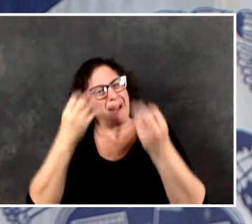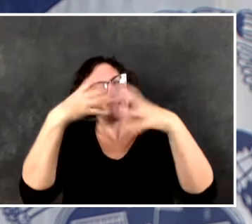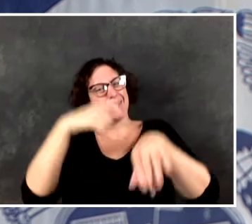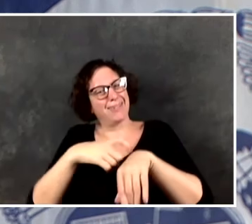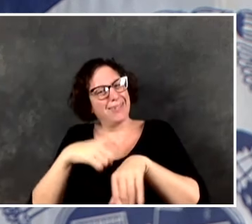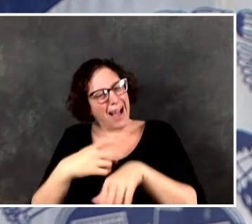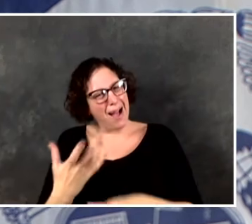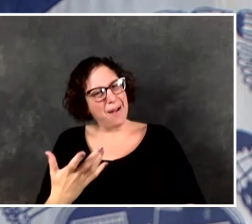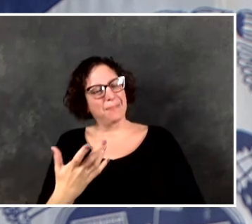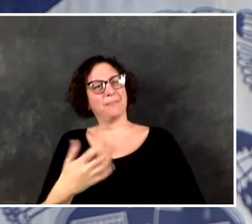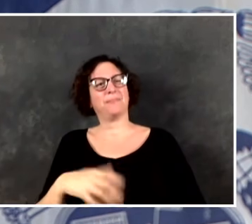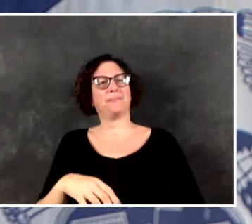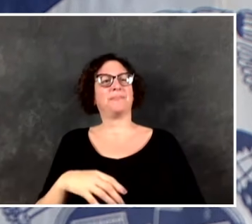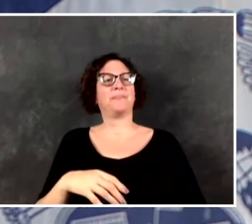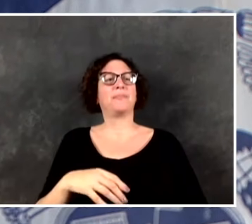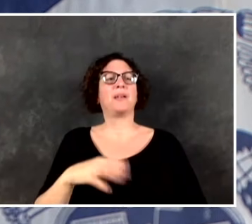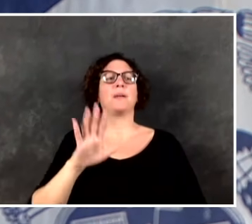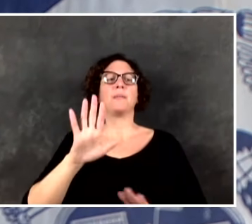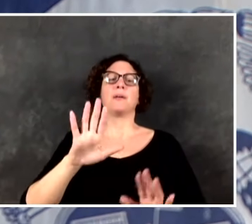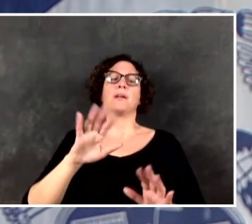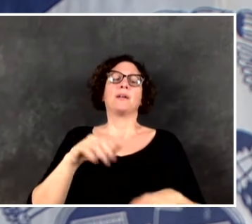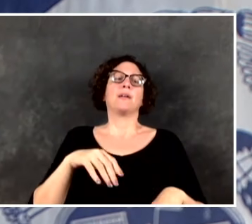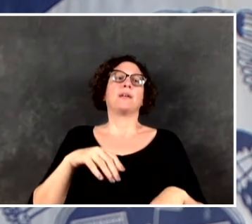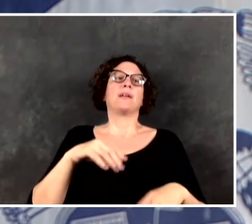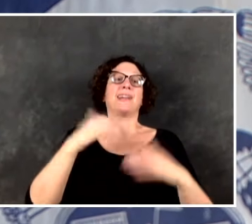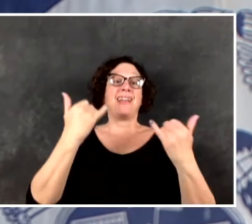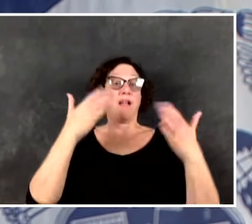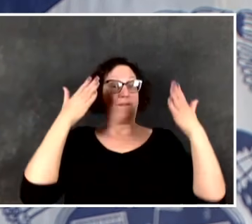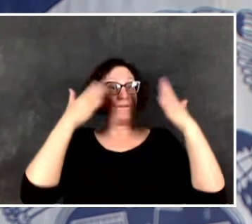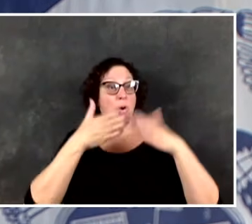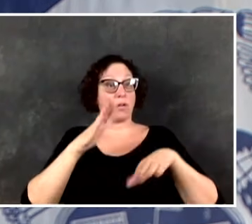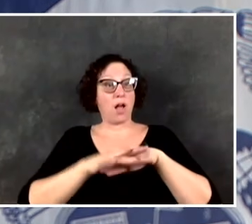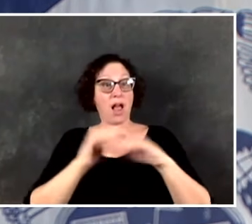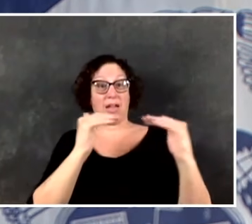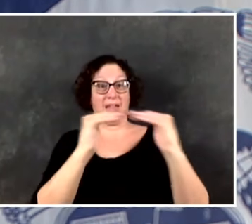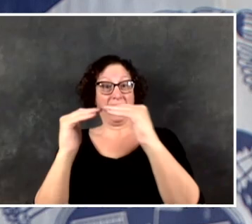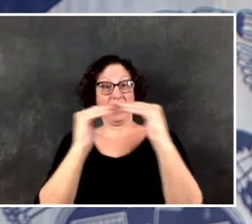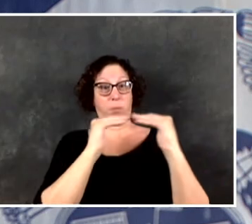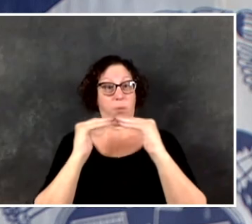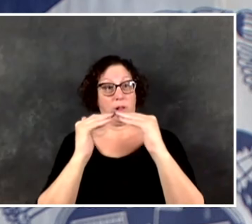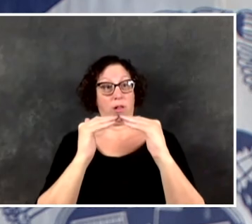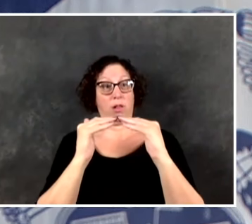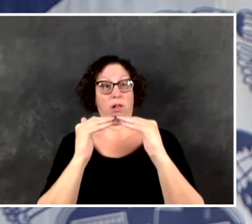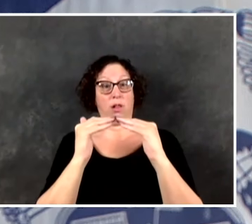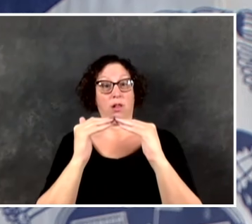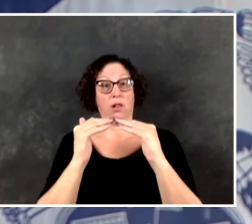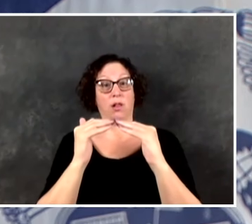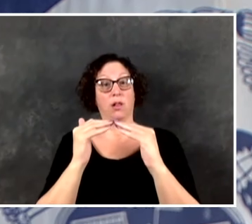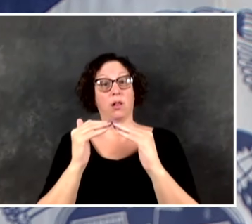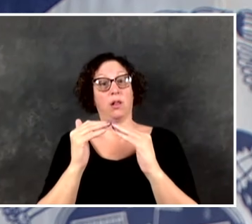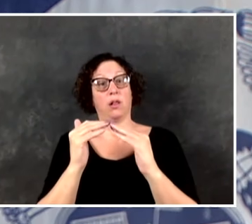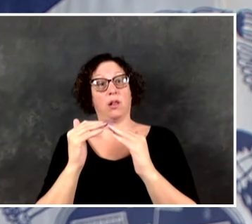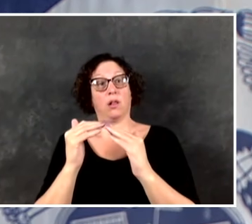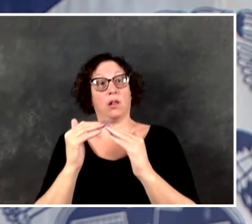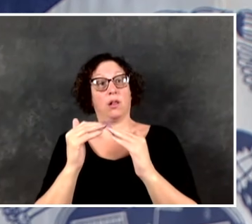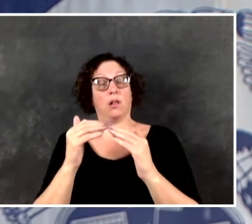NEEDED. I'VE TALKED ABOUT A LOT OF VERY IMMEDIATE PHYSICAL HEALTH REALITIES. IN TERMS OF